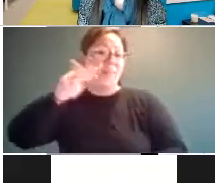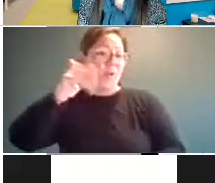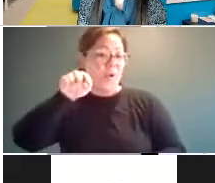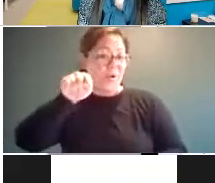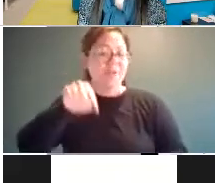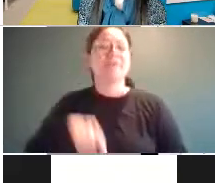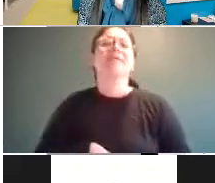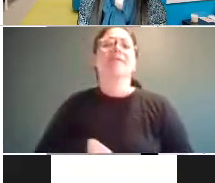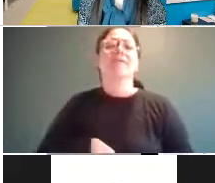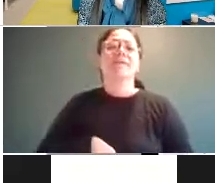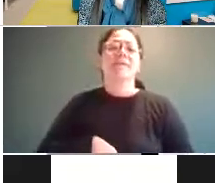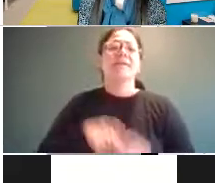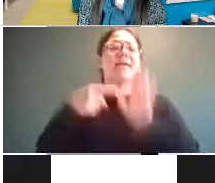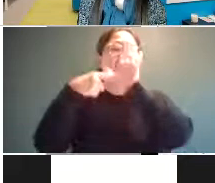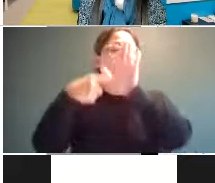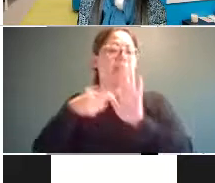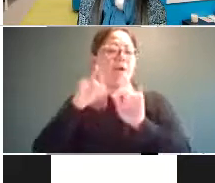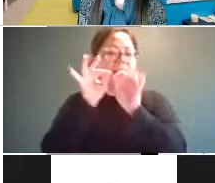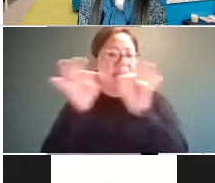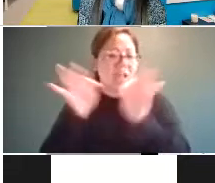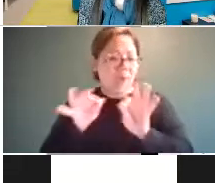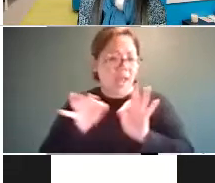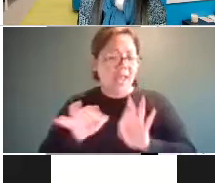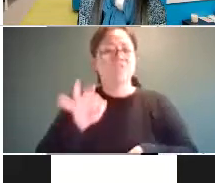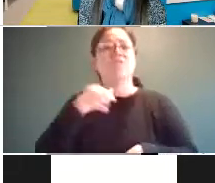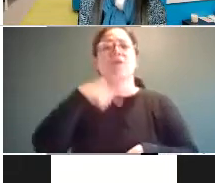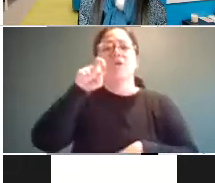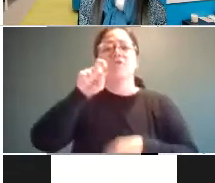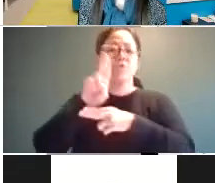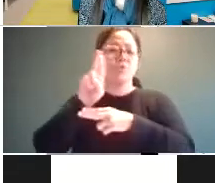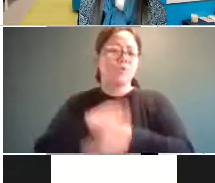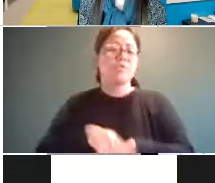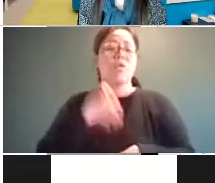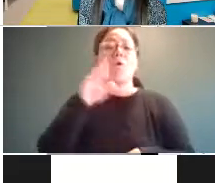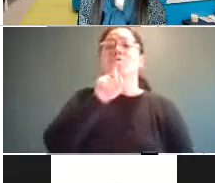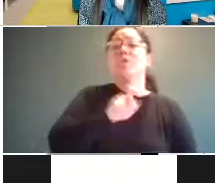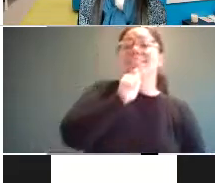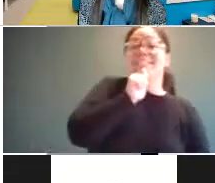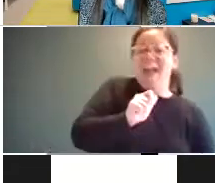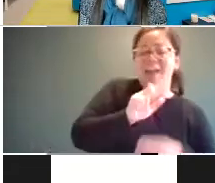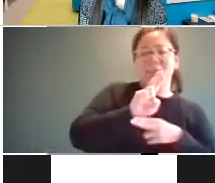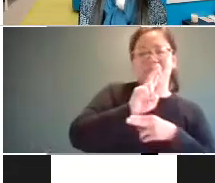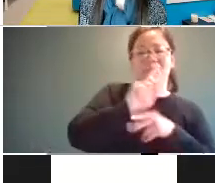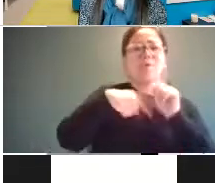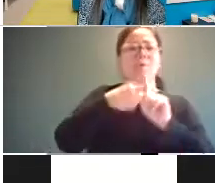are examples of language that should be used or should not be used when talking about your specific brand.